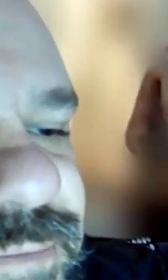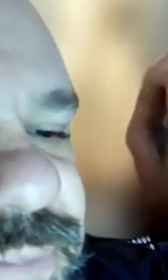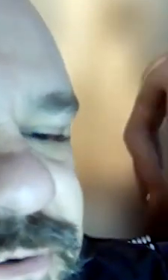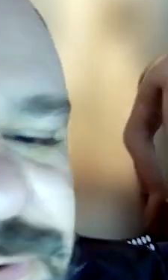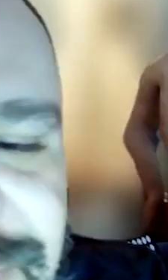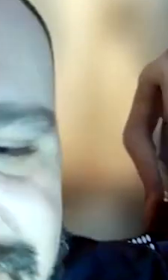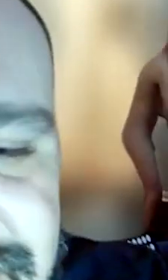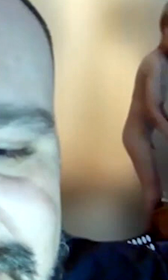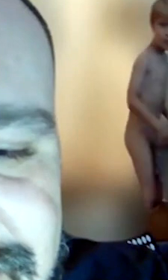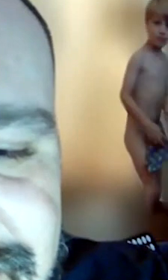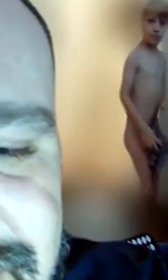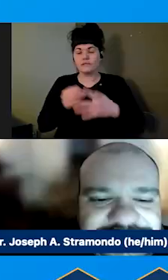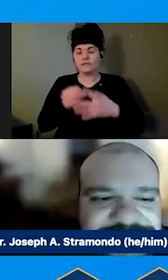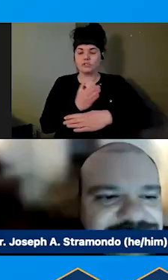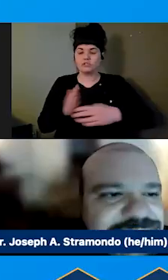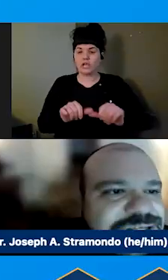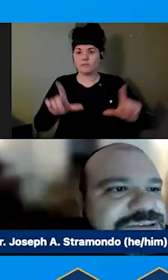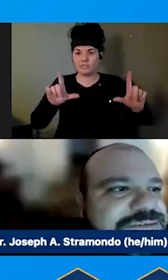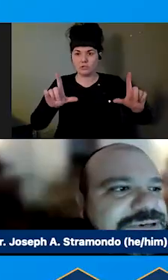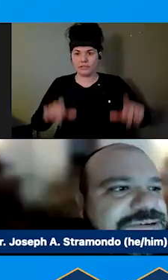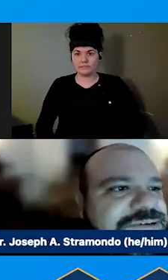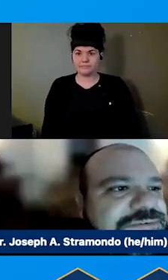to start by sharing my screen as